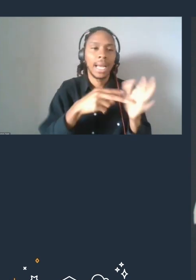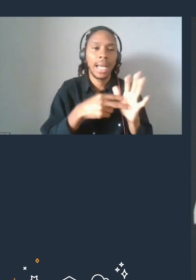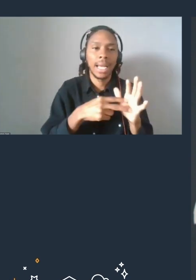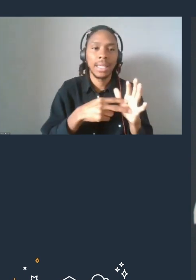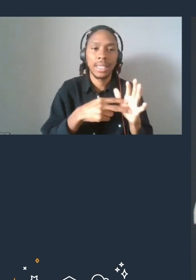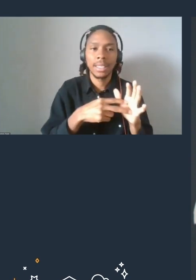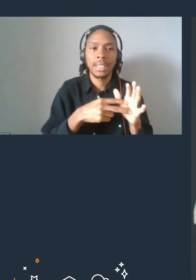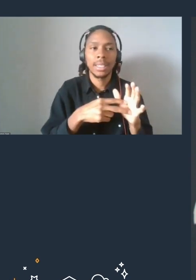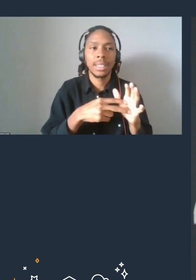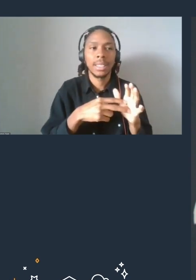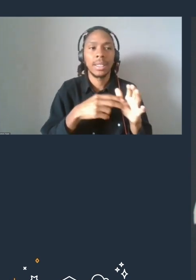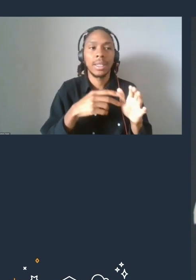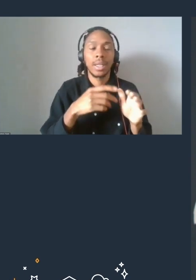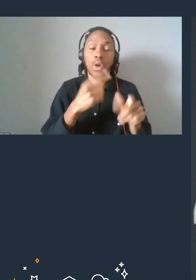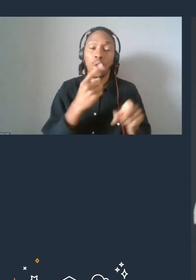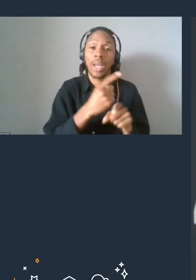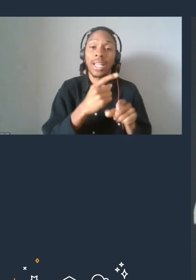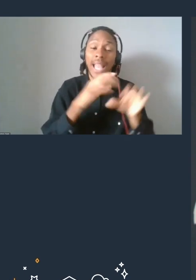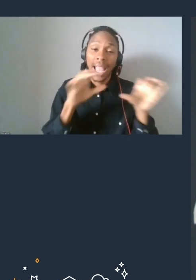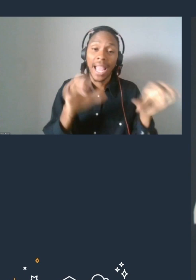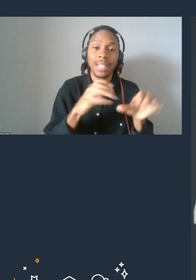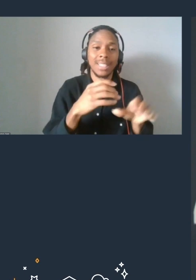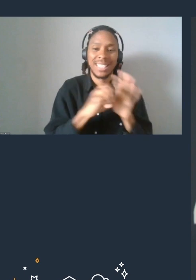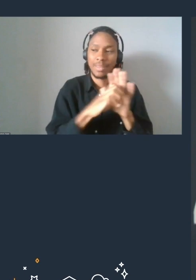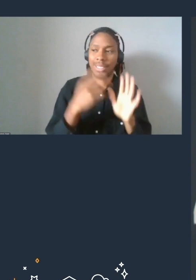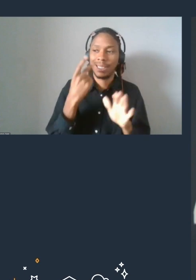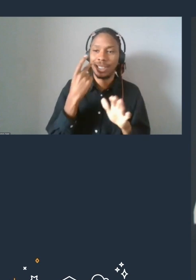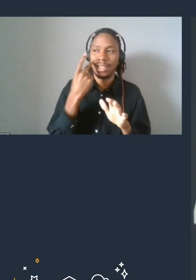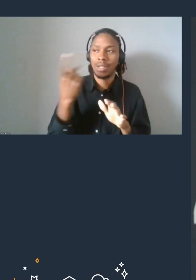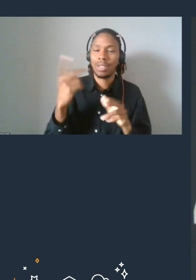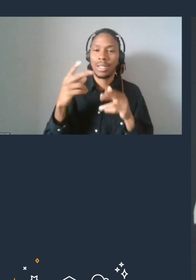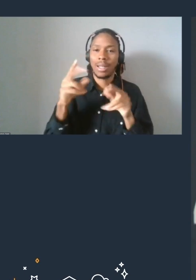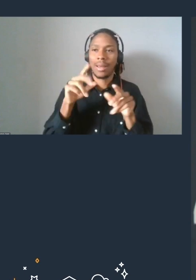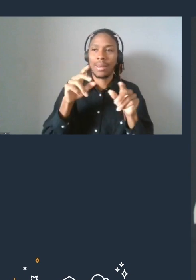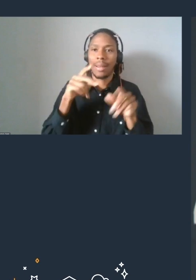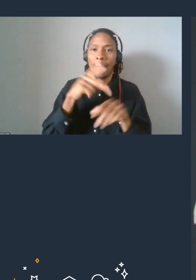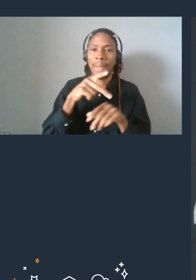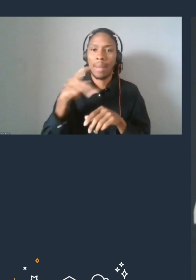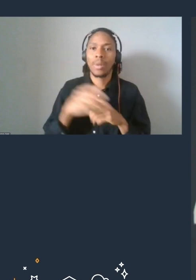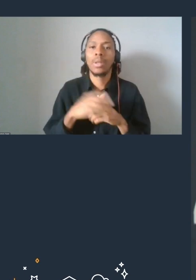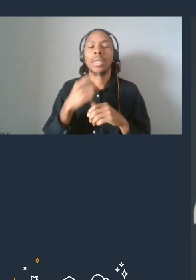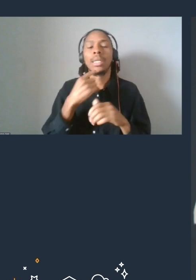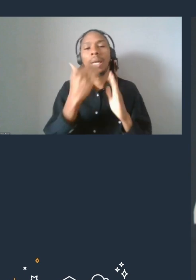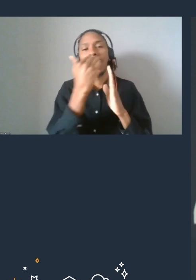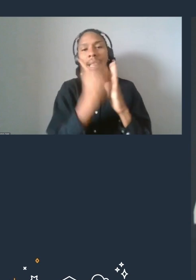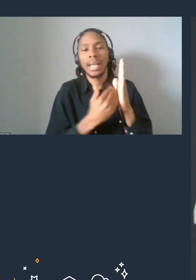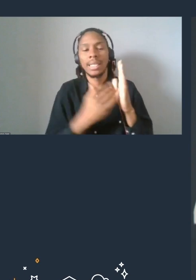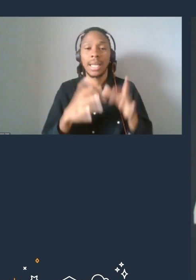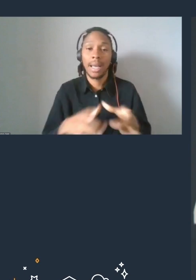So for example, in the example that we saw in the slide, you could be saying list buckets when the actual word